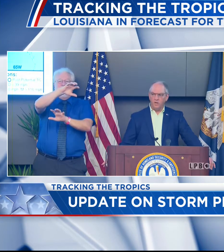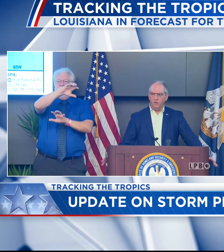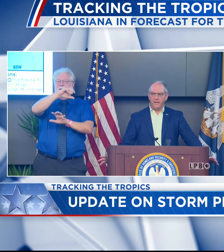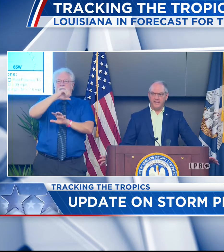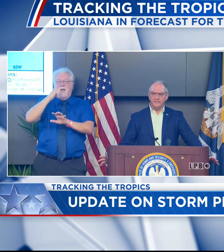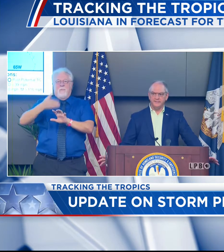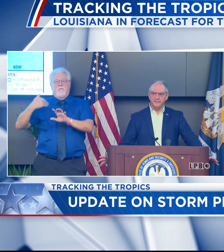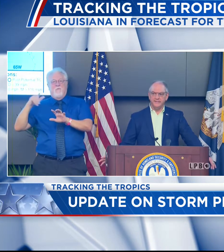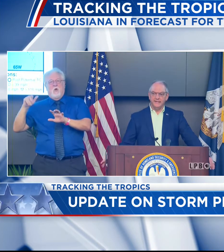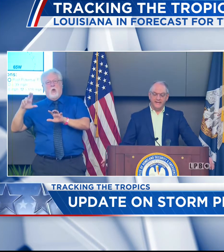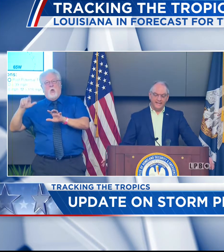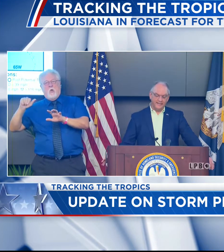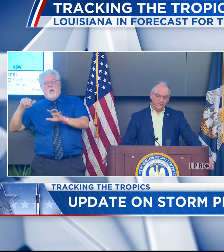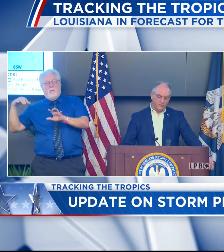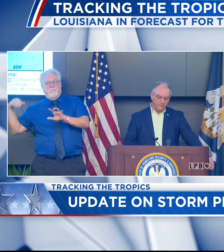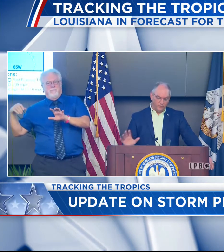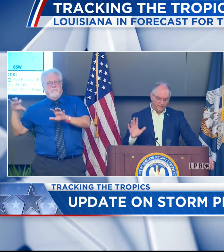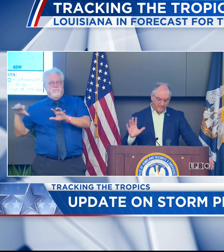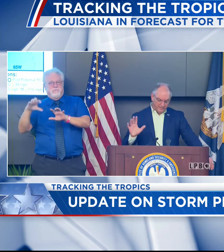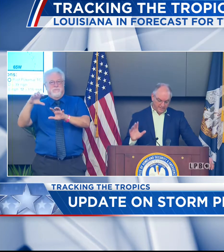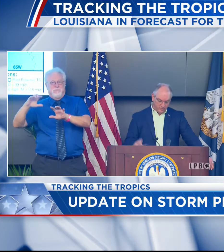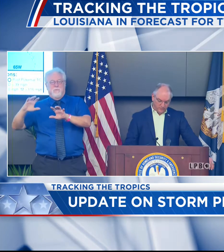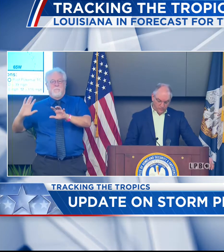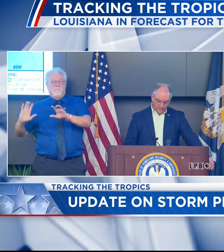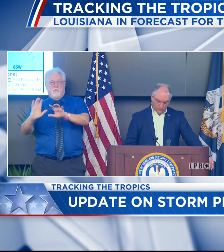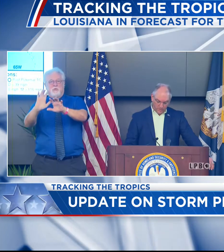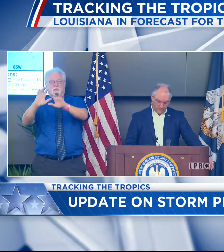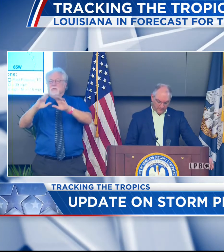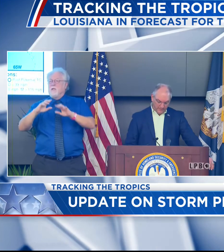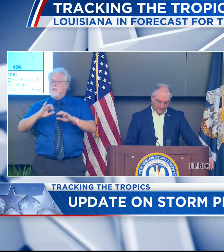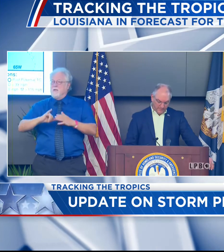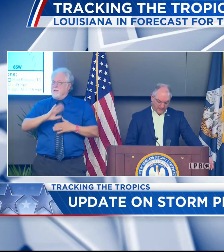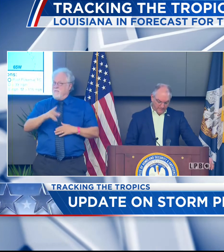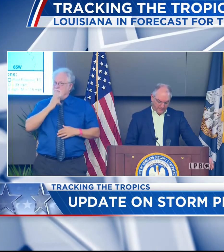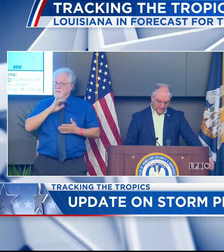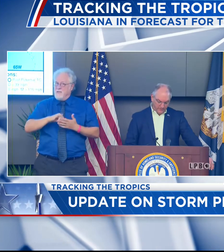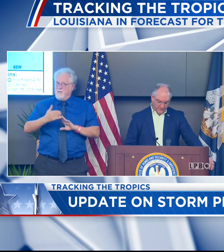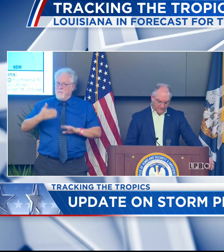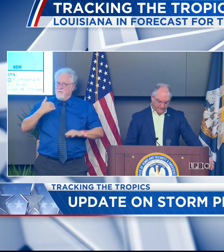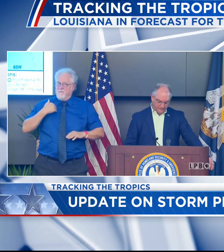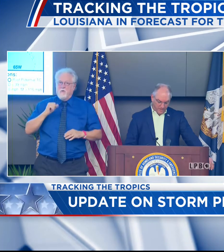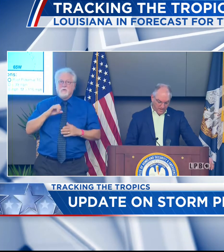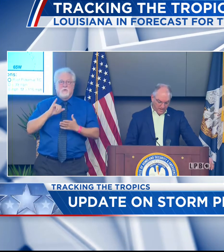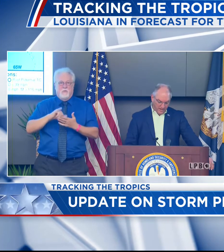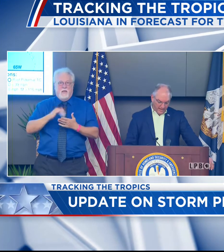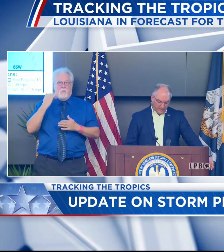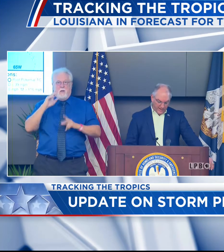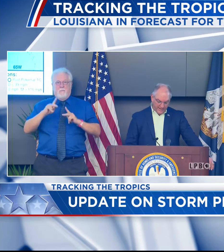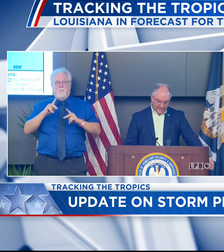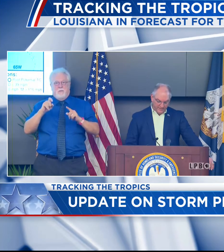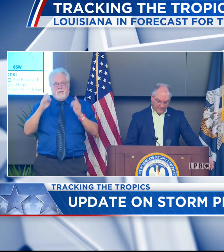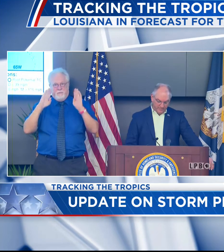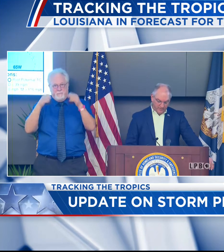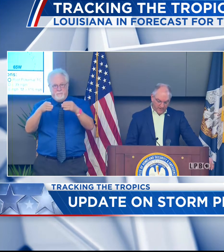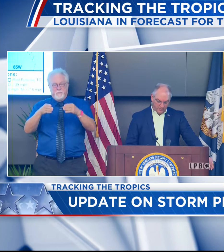WE KNOW THAT THAT WATER IS NOT GOING TO RECEDE HARDLY AT ALL BEFORE LAURA HITS. AND SO WE'VE NOT SEEN THIS